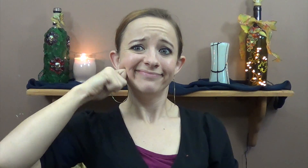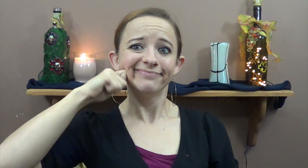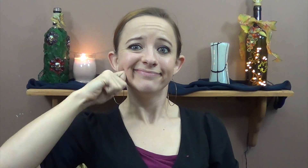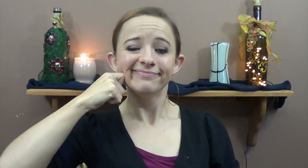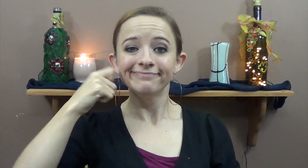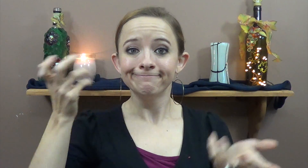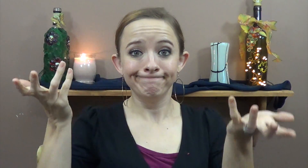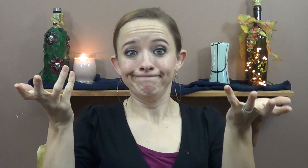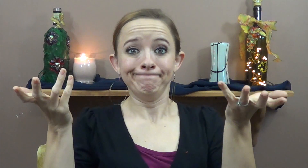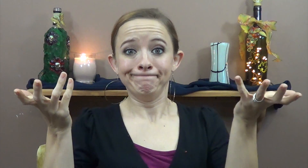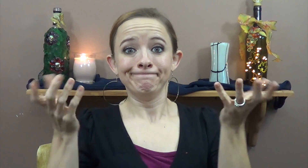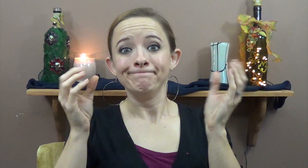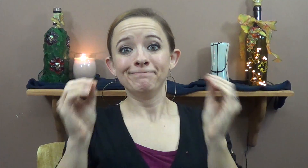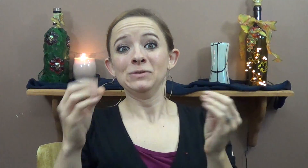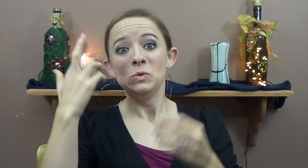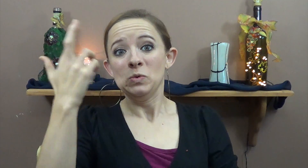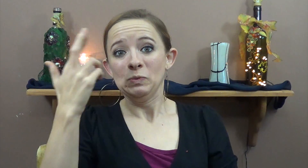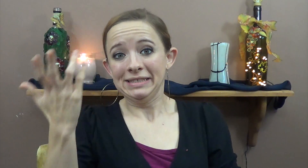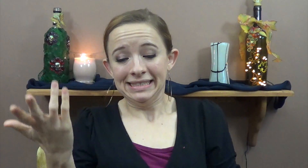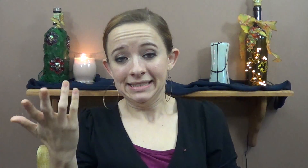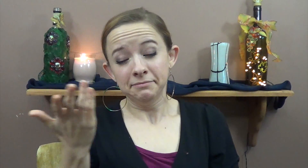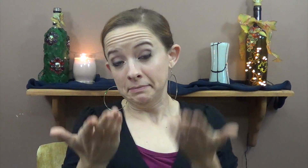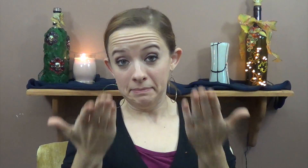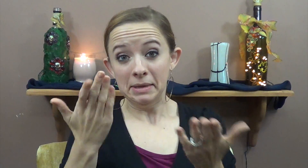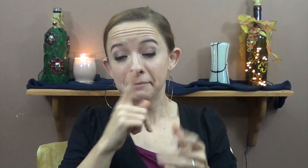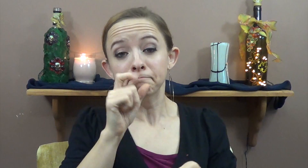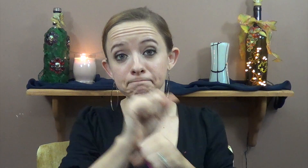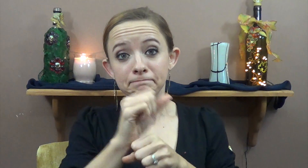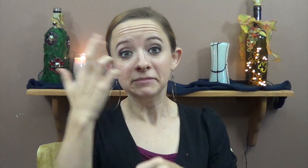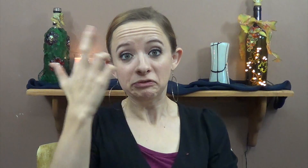Like this handshape, I don't know? There's really no reason! I mean maybe